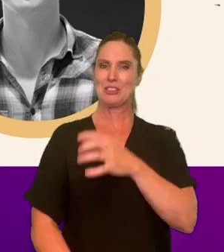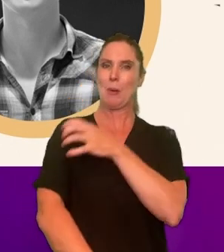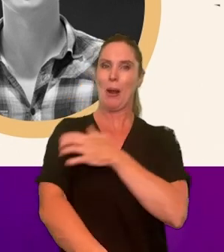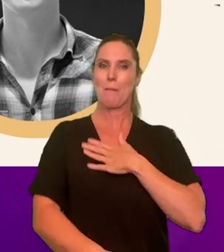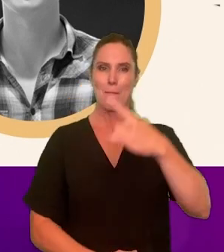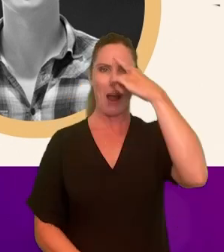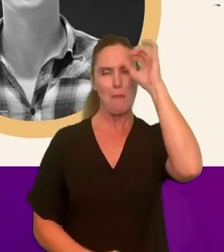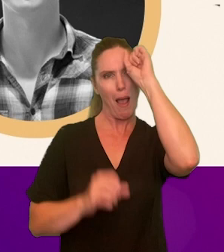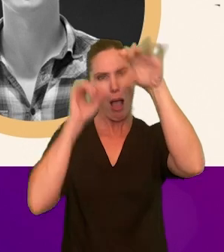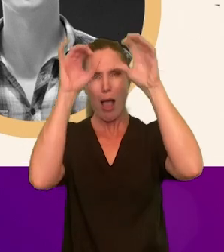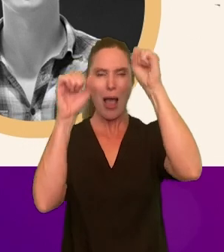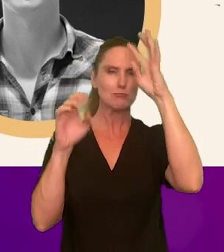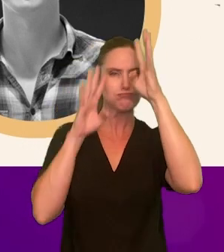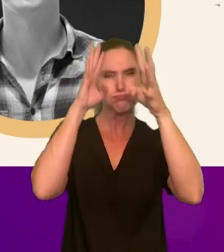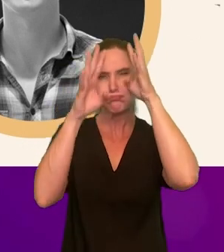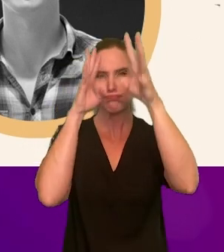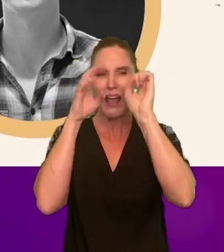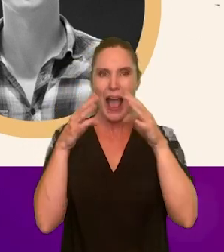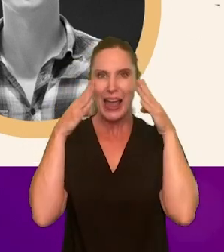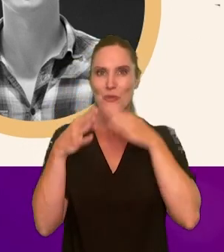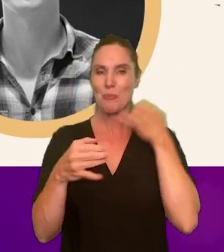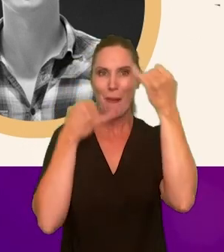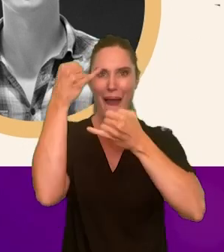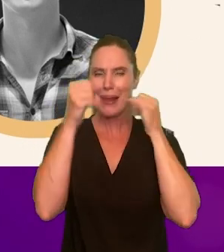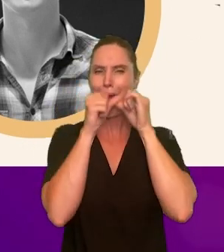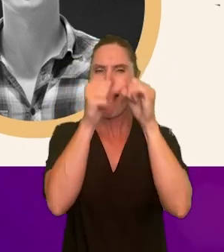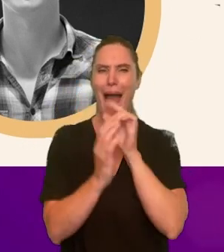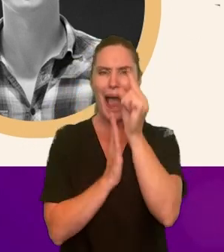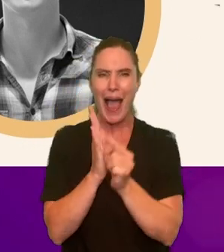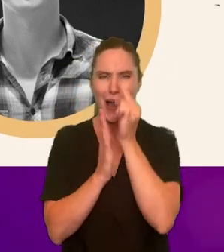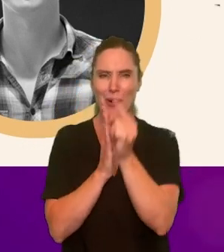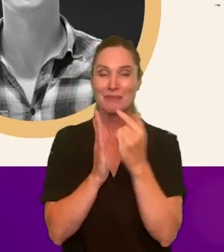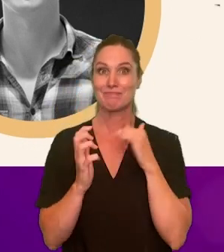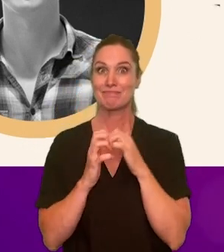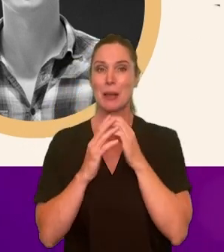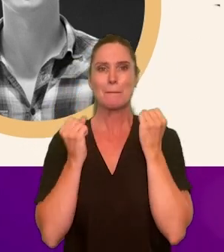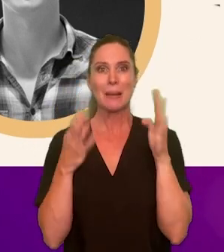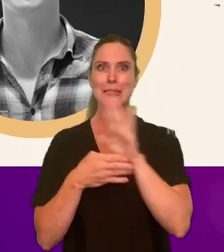and I can concentrate on my ideas for hours on end. I've started multiple businesses, I sold my last one,